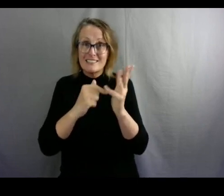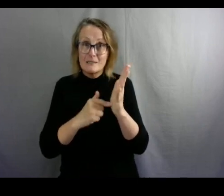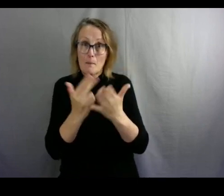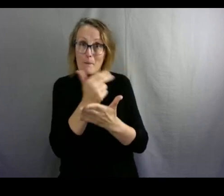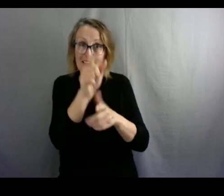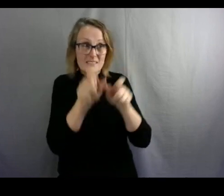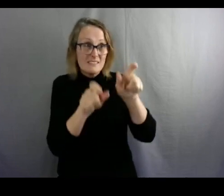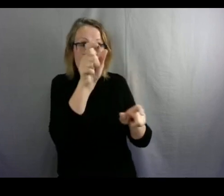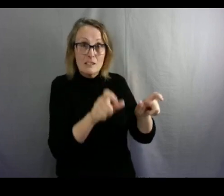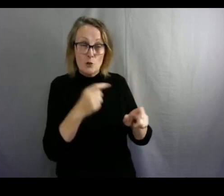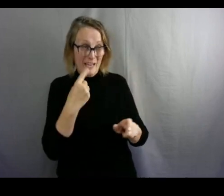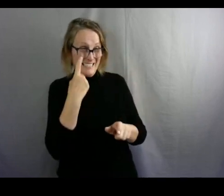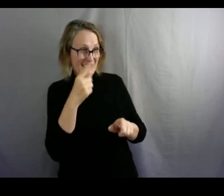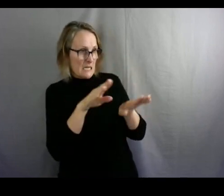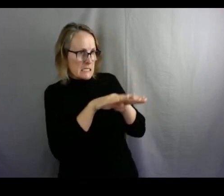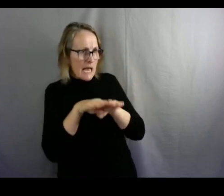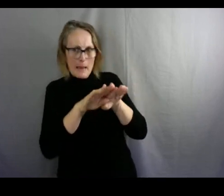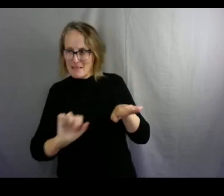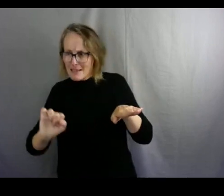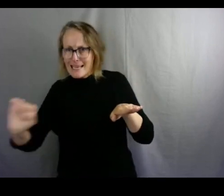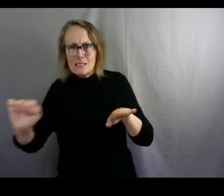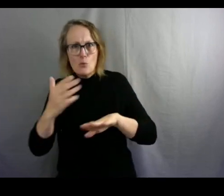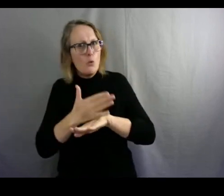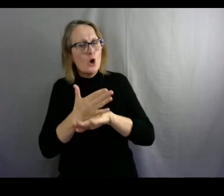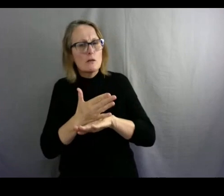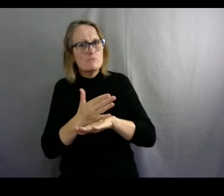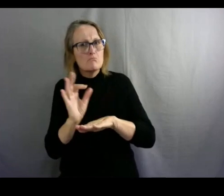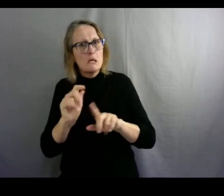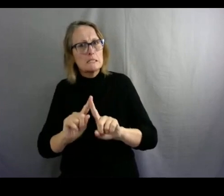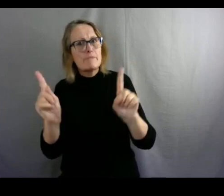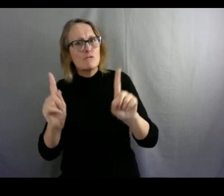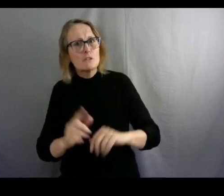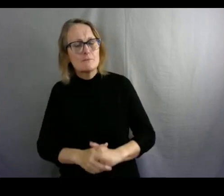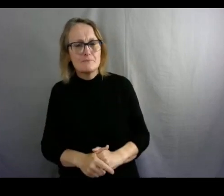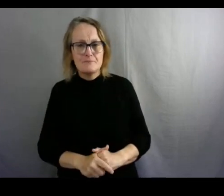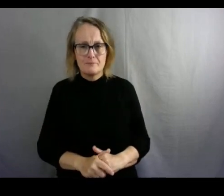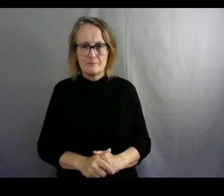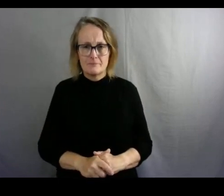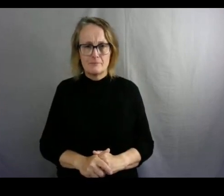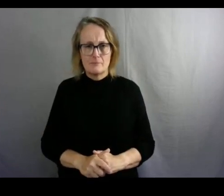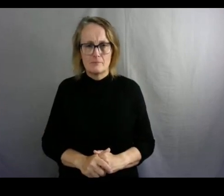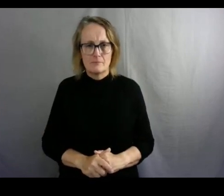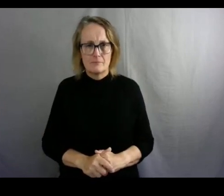without any picturesque element and so on, the vibrant line and so on.